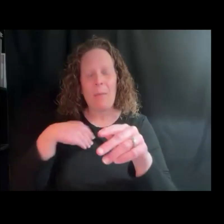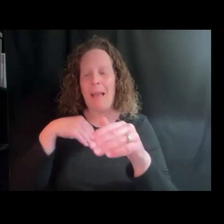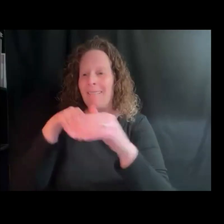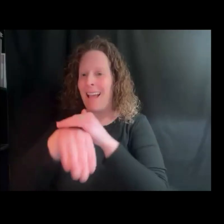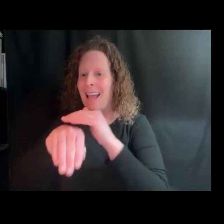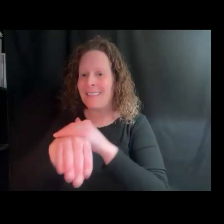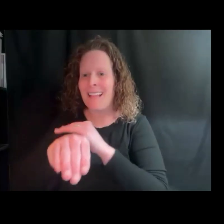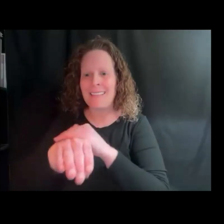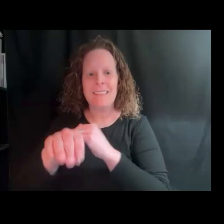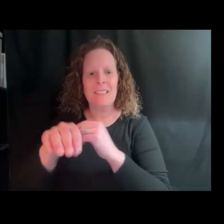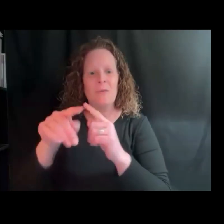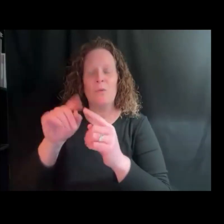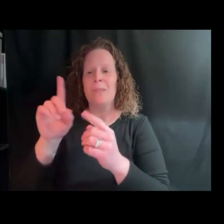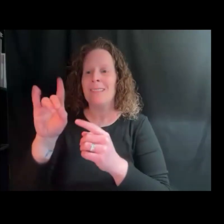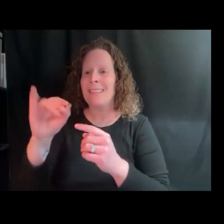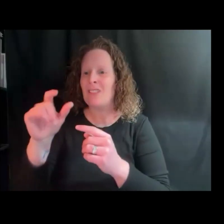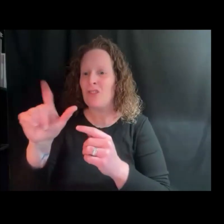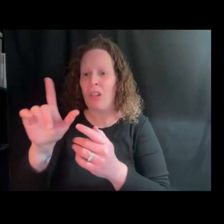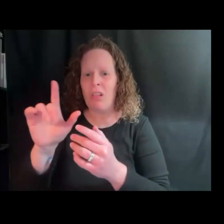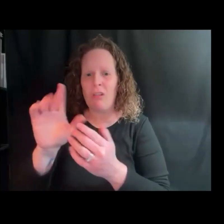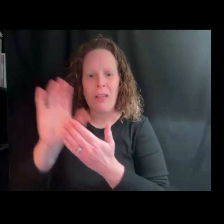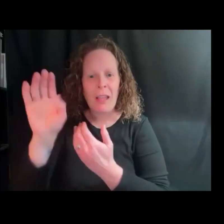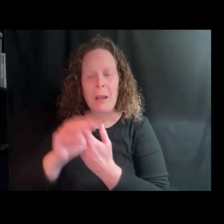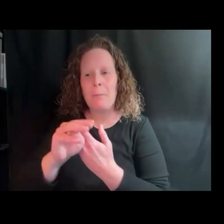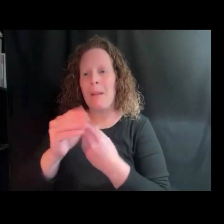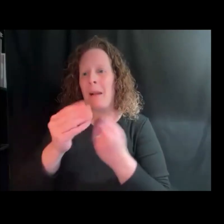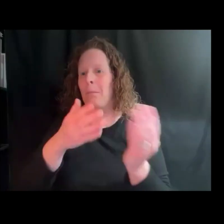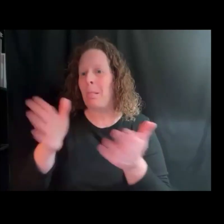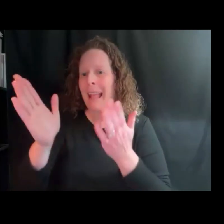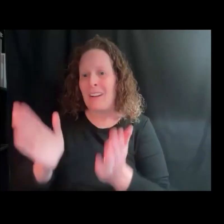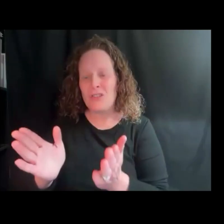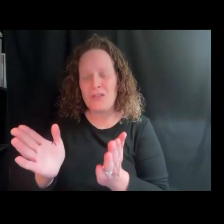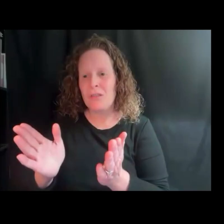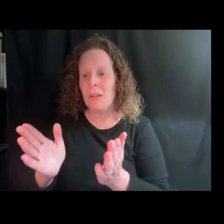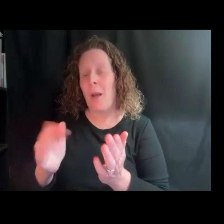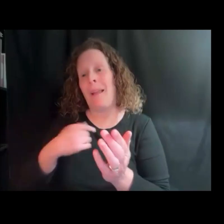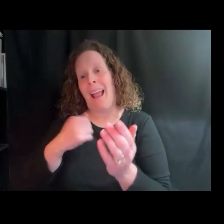And as I said before give them access to the digital curriculum